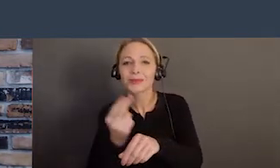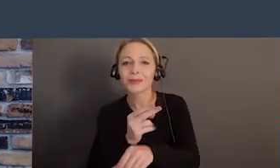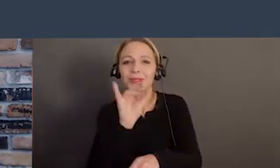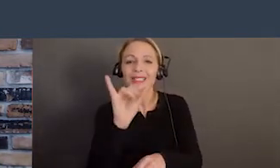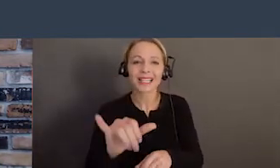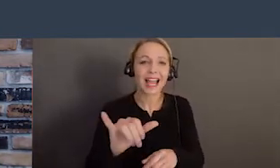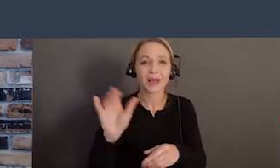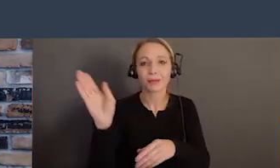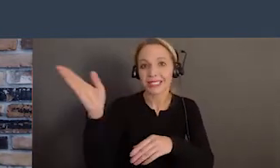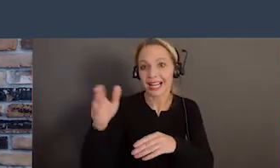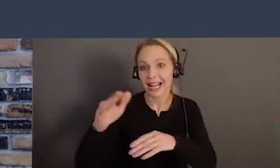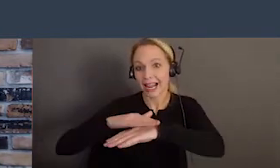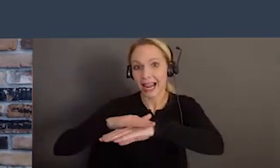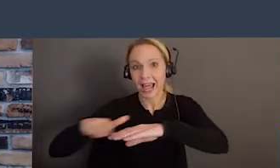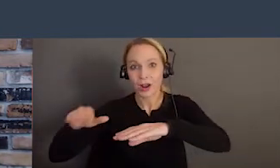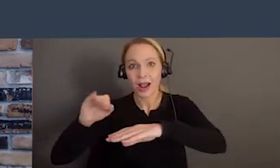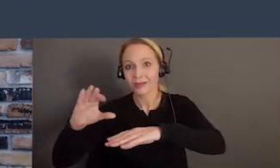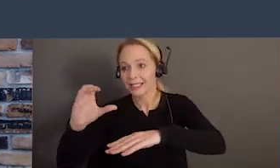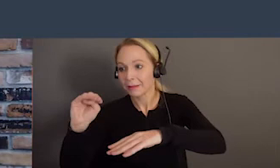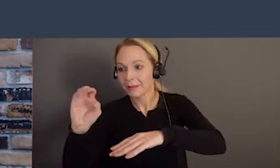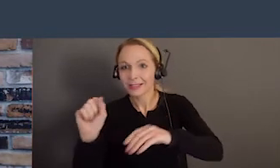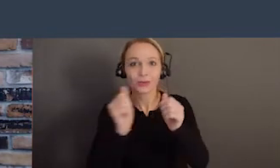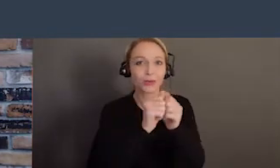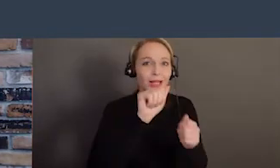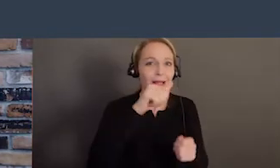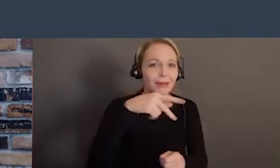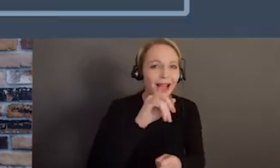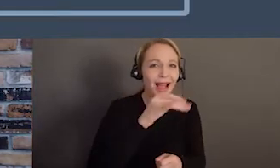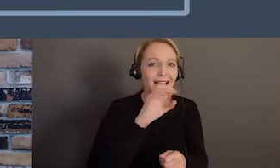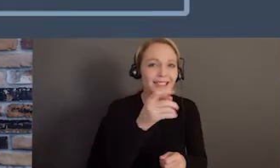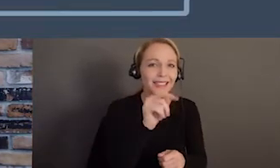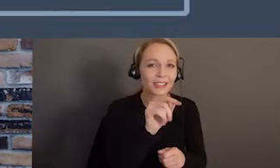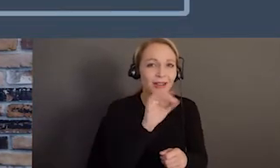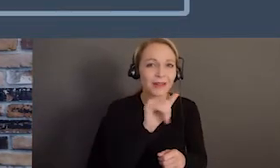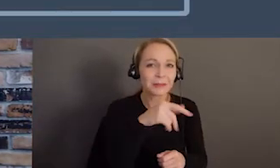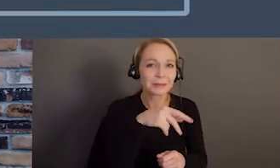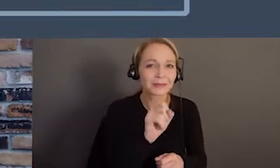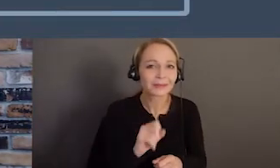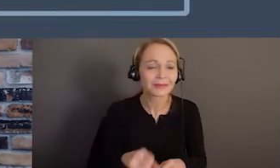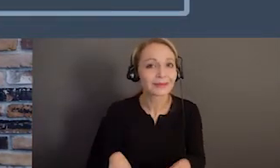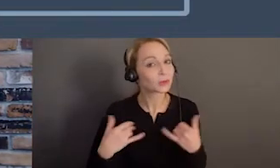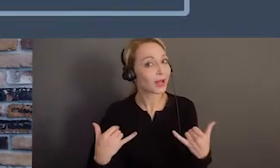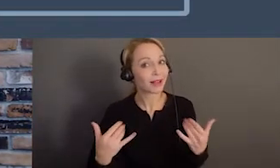PRESENTATION ON CMS WITH THE SYSTEM OF APPS.